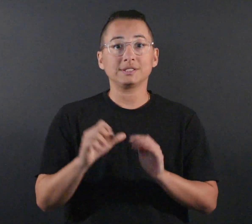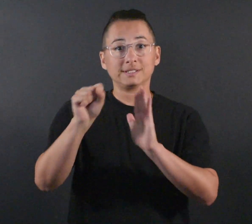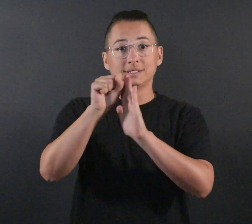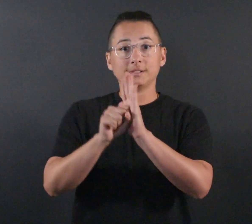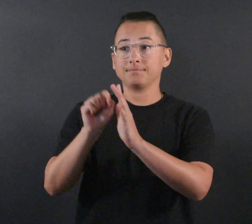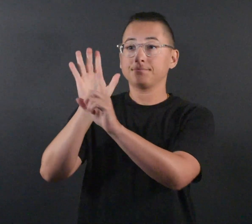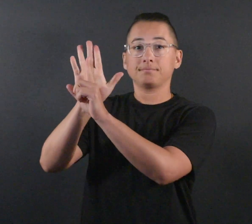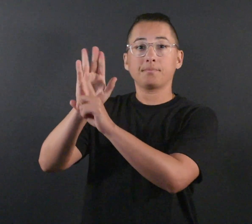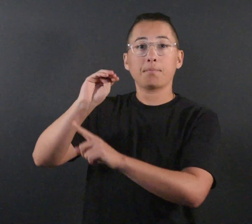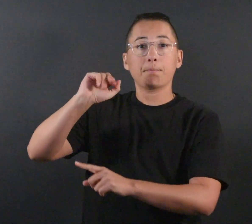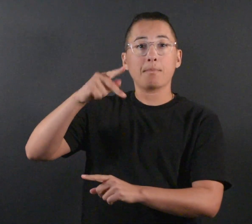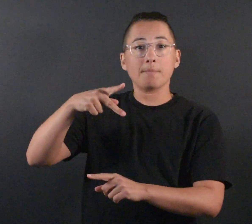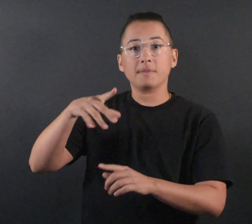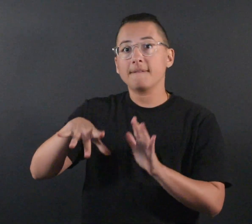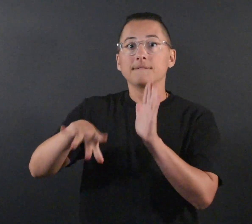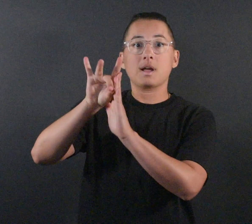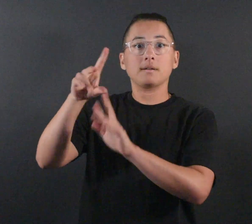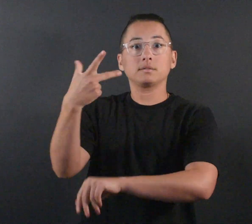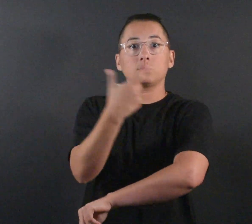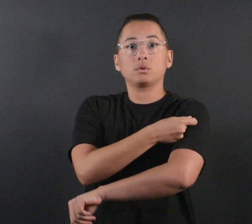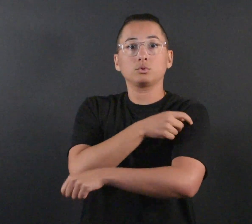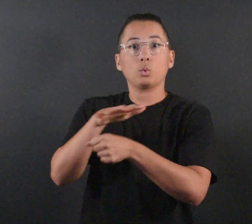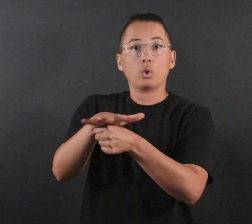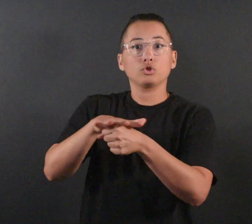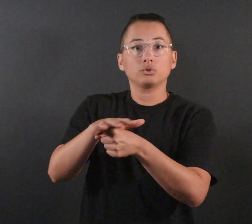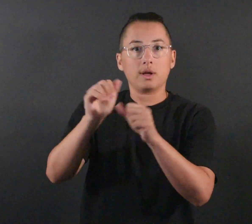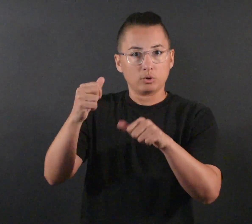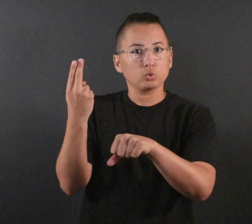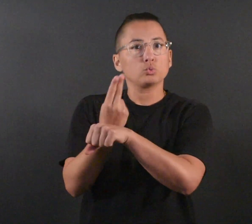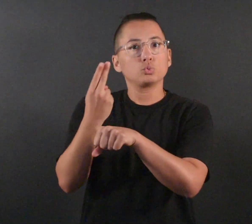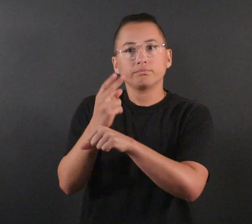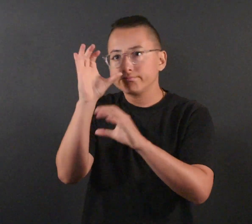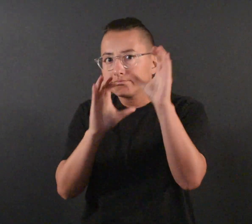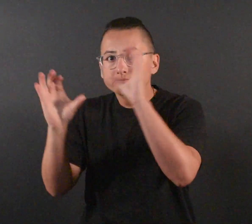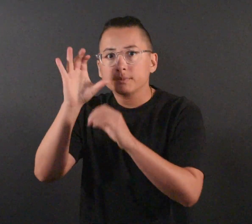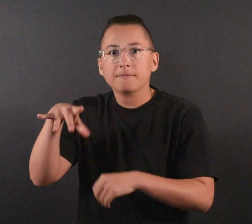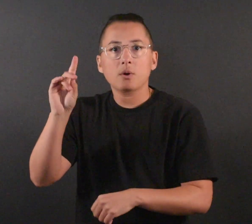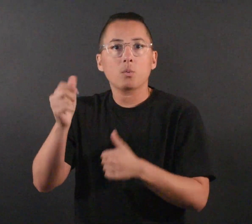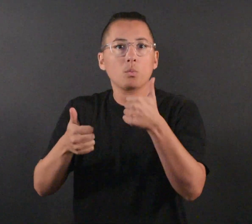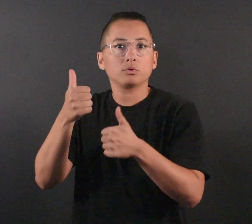The state’s Find Vaccine Locations map can be used to find vaccine providers.